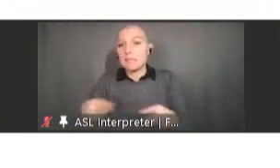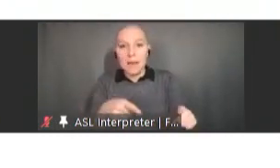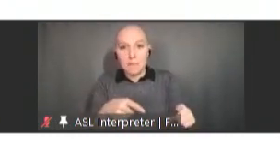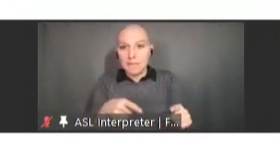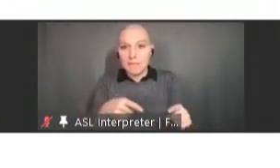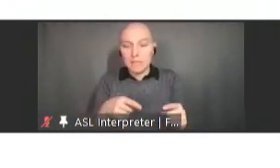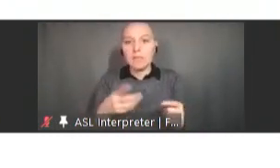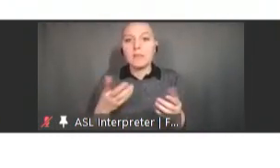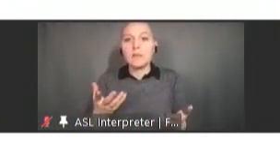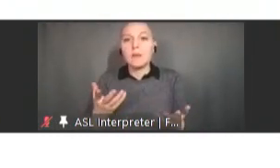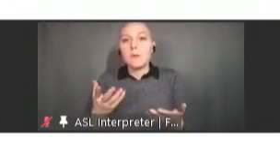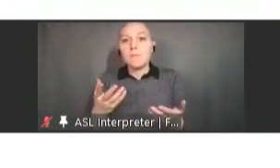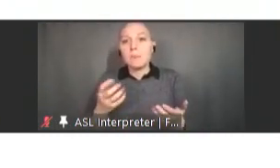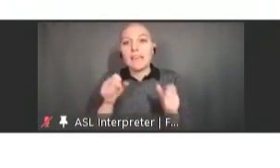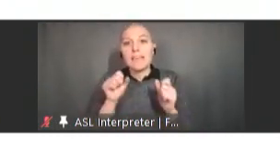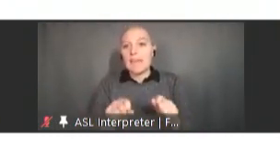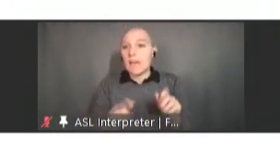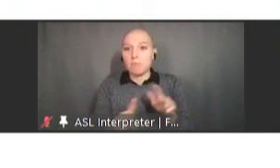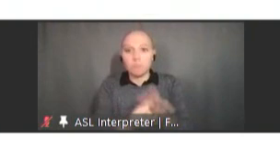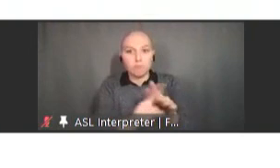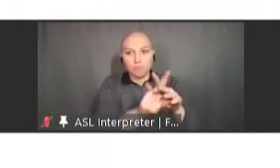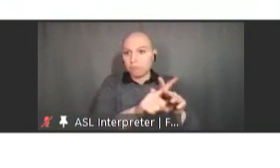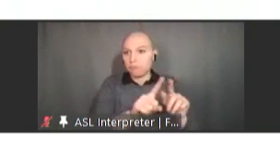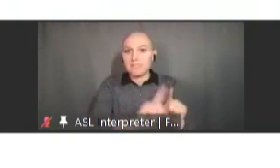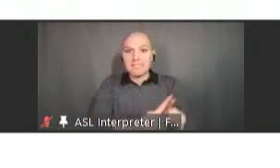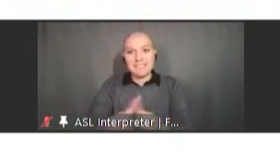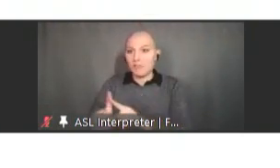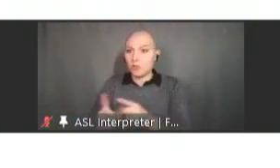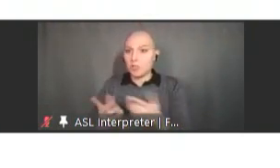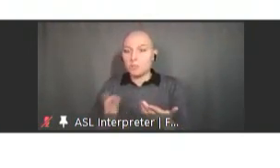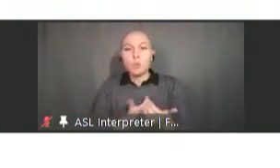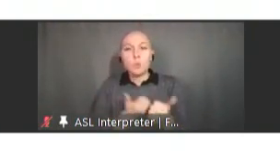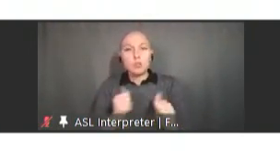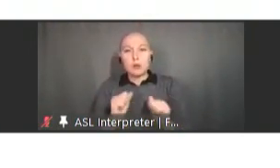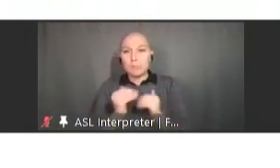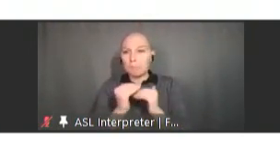be different. And so, we try not to say a lot about a very, very strict number.